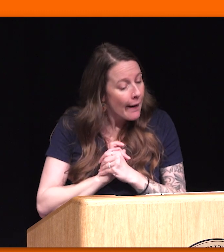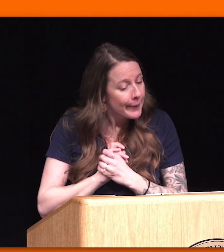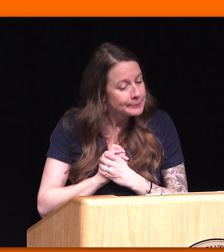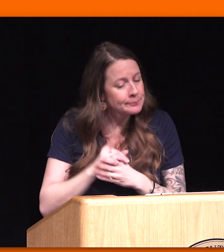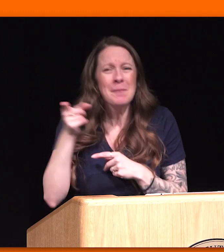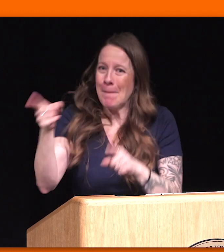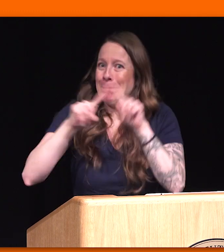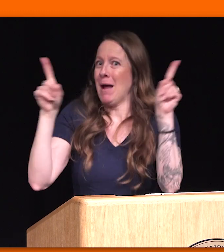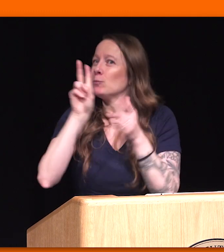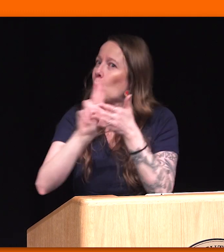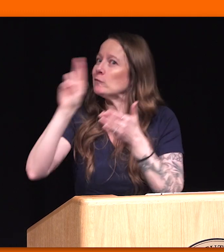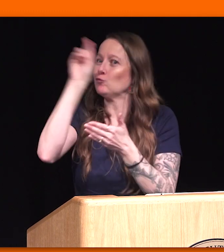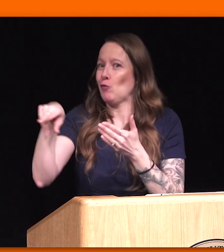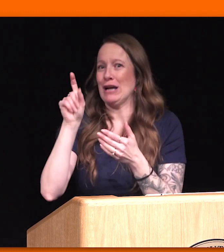and there wasn't enough support for us.